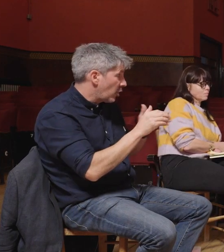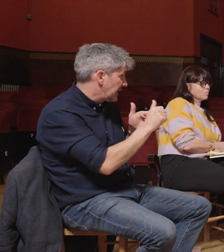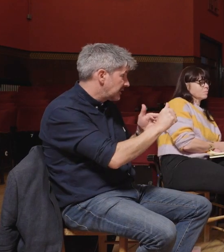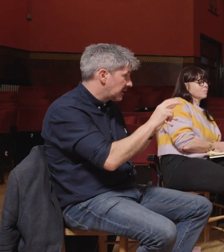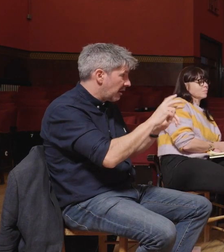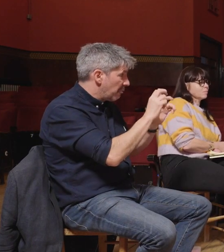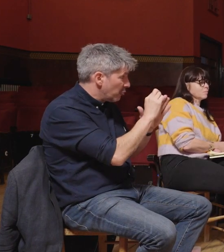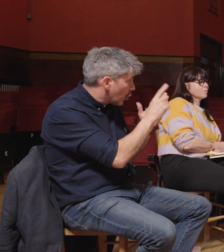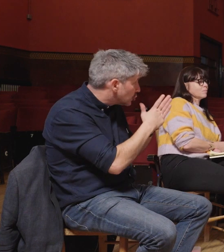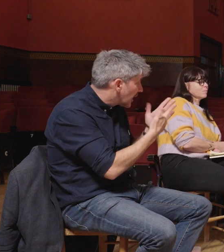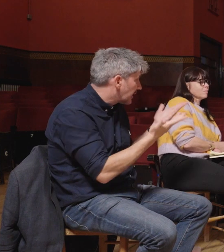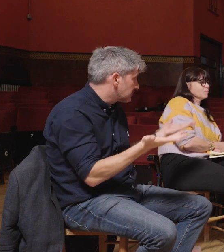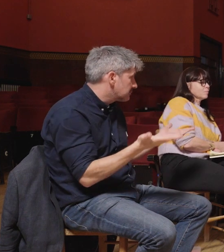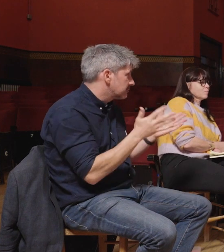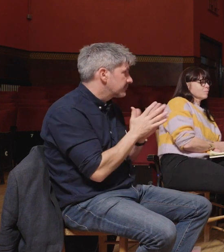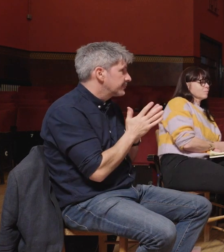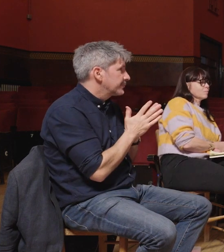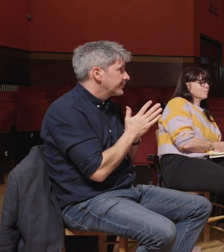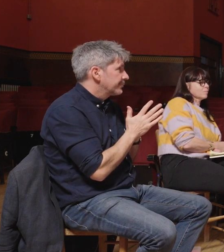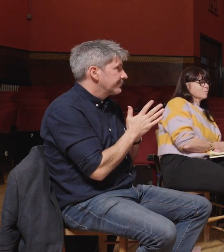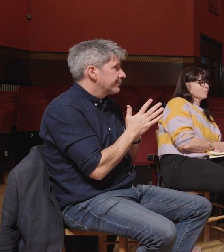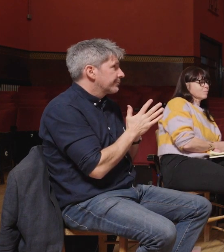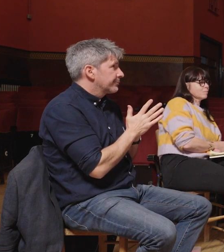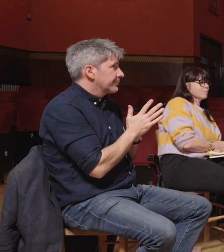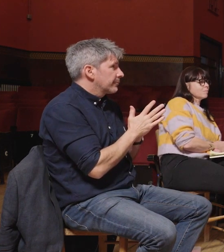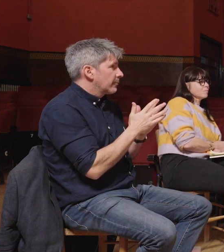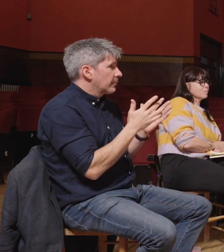as the key leader. I always feel like... It's all of us in the room.